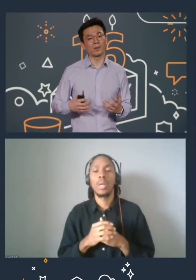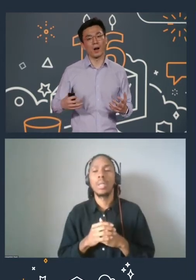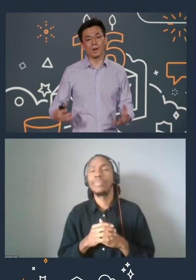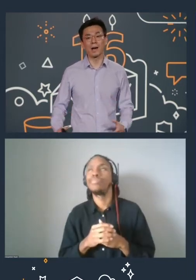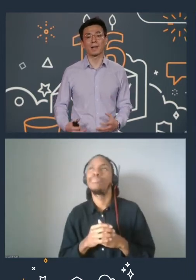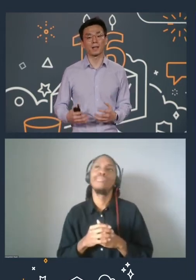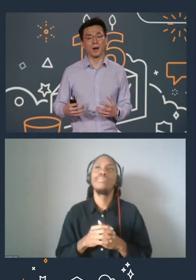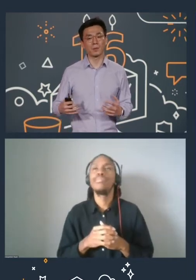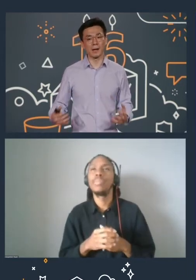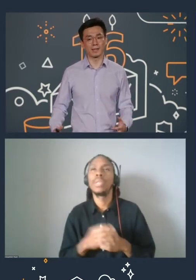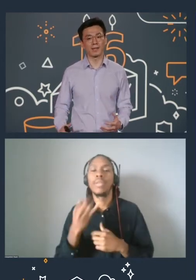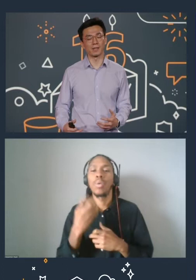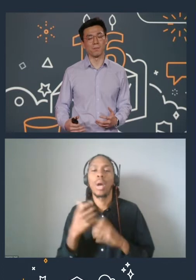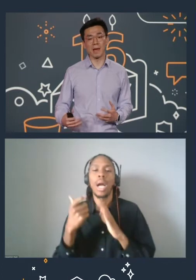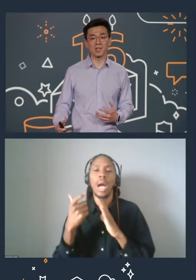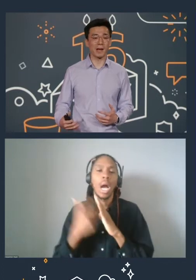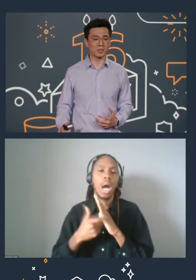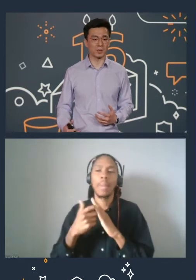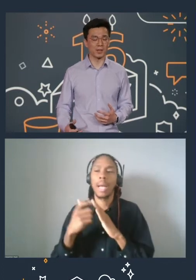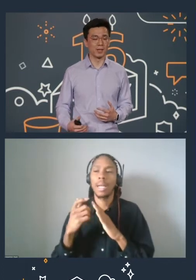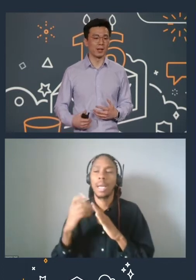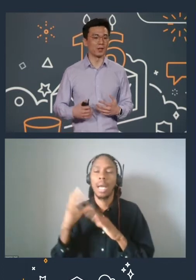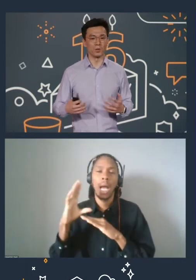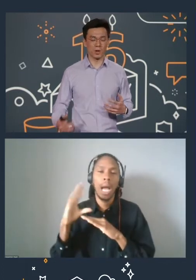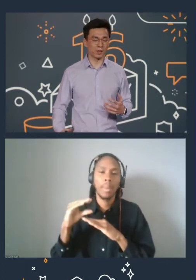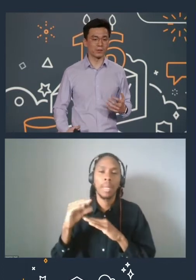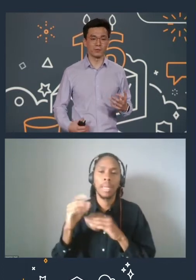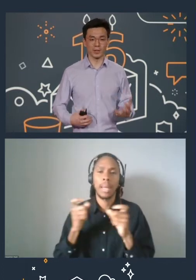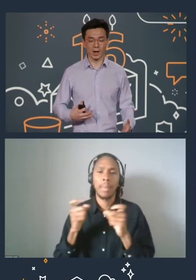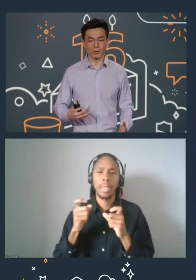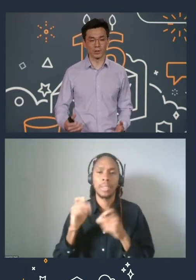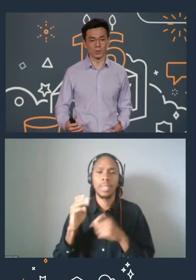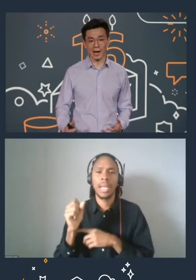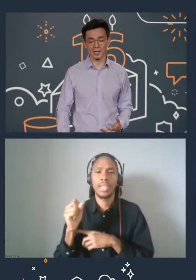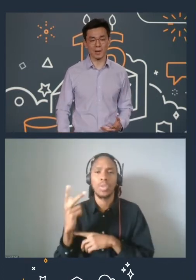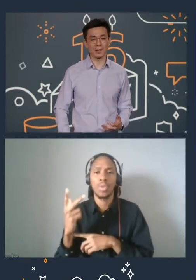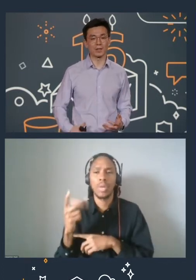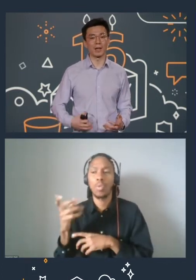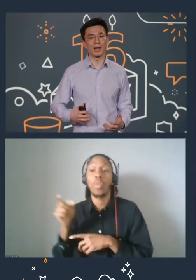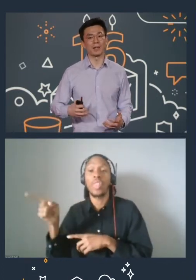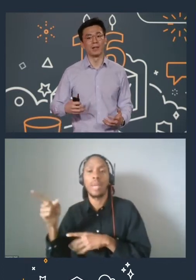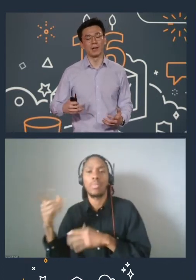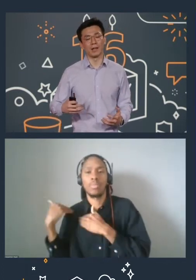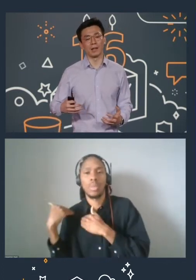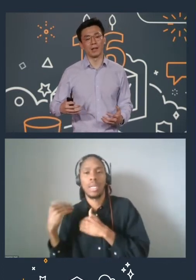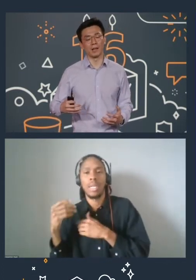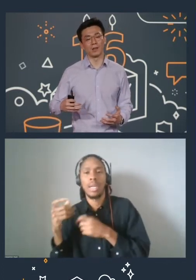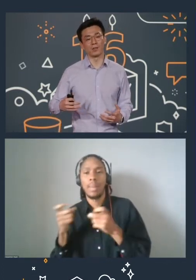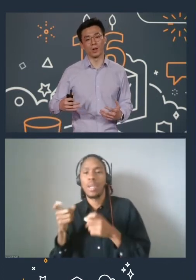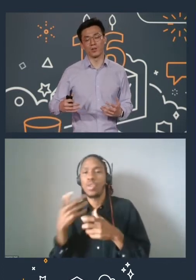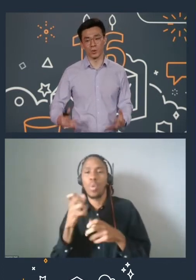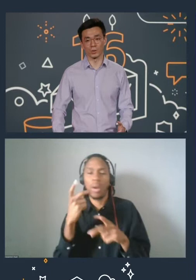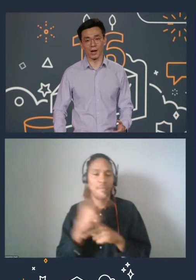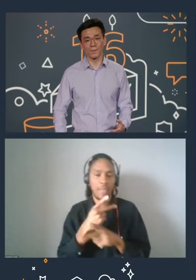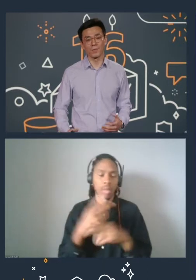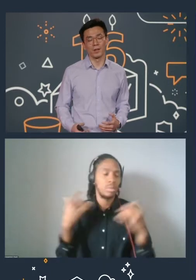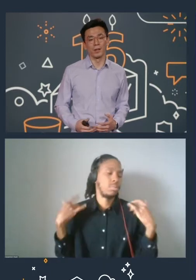an automatic optimization managed by S3. You wanna figure out your access pattern and drill down.